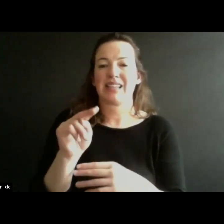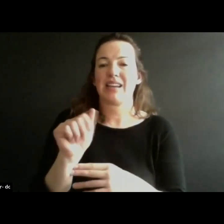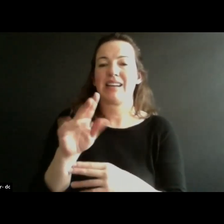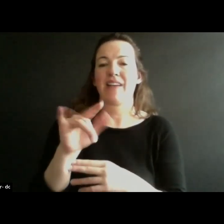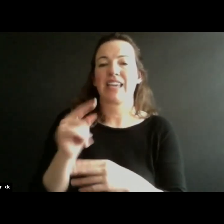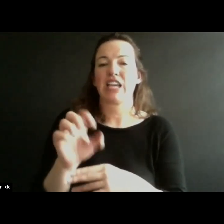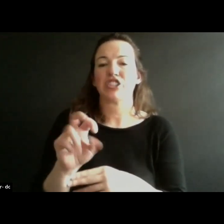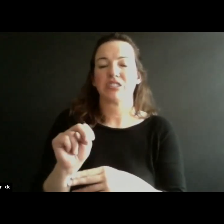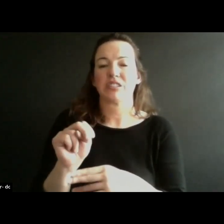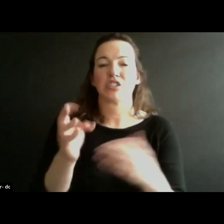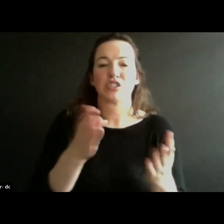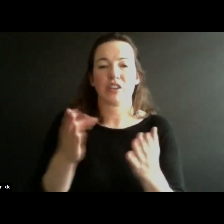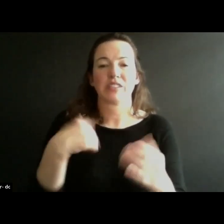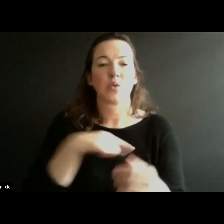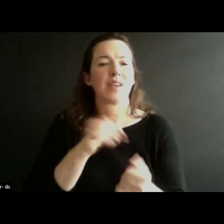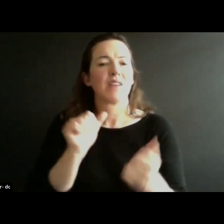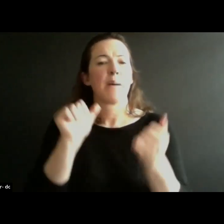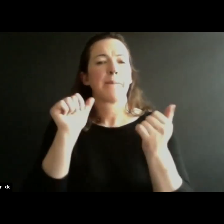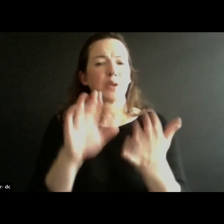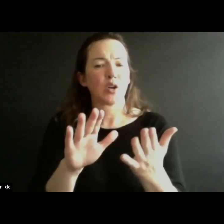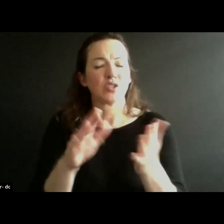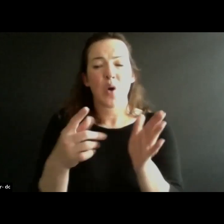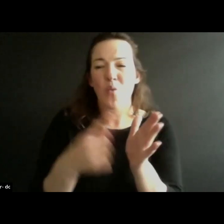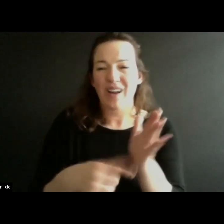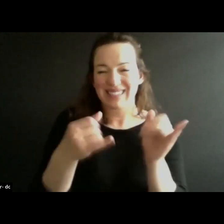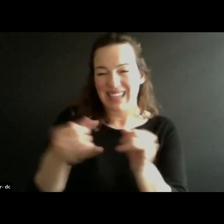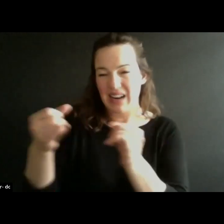ourselves really take an approach of what is the individual person that we're supporting?